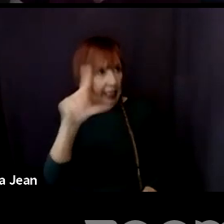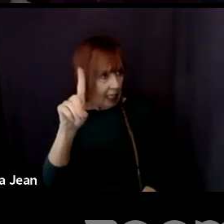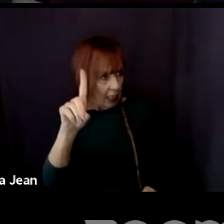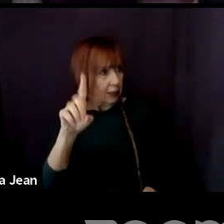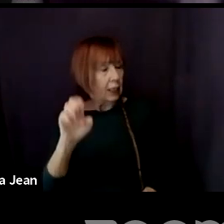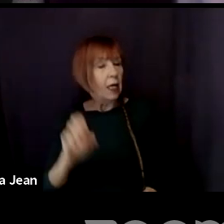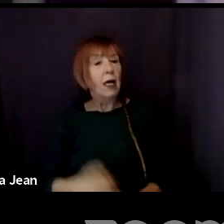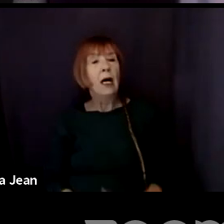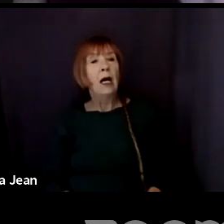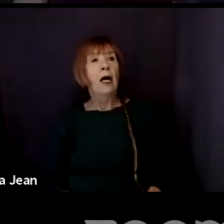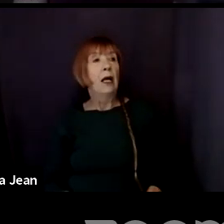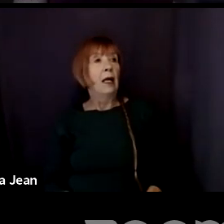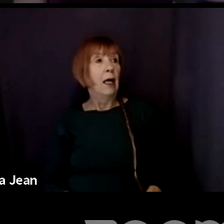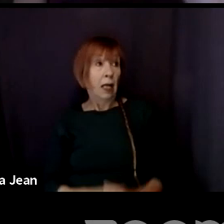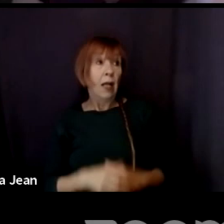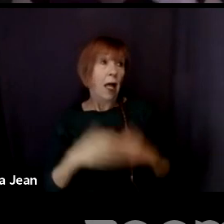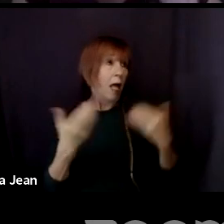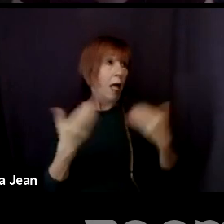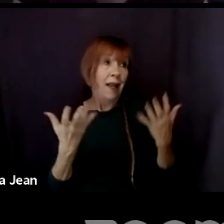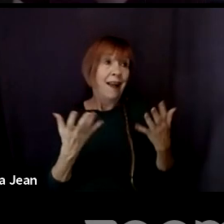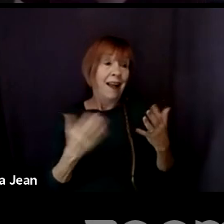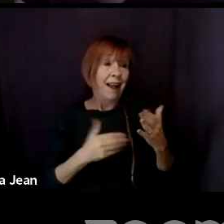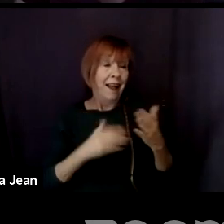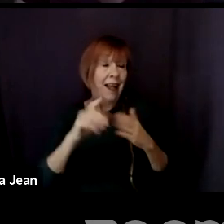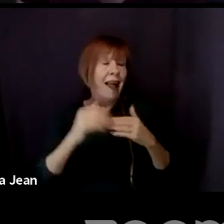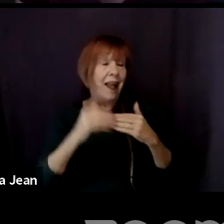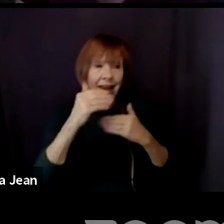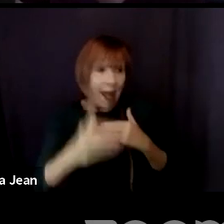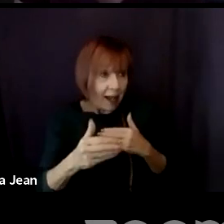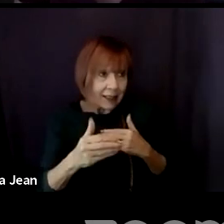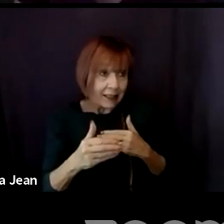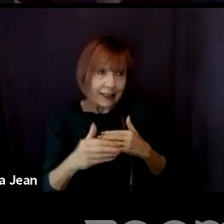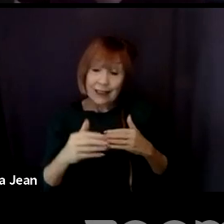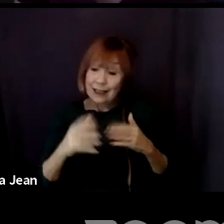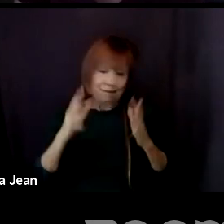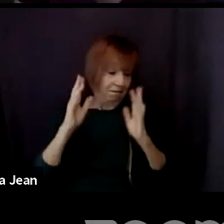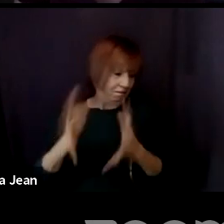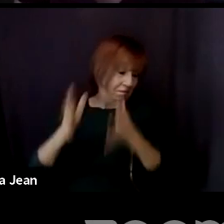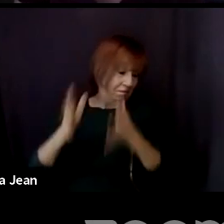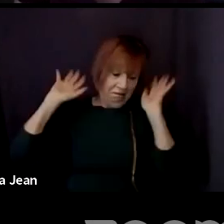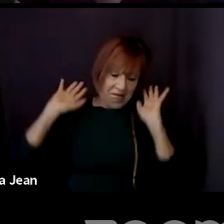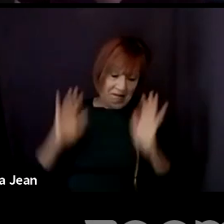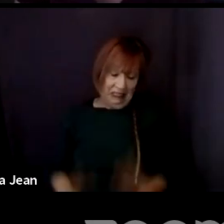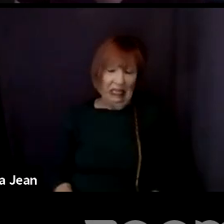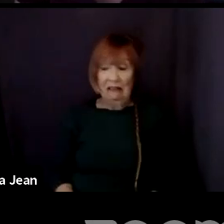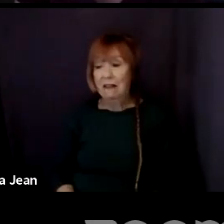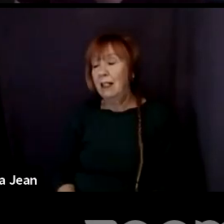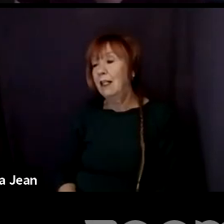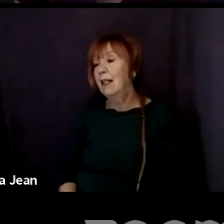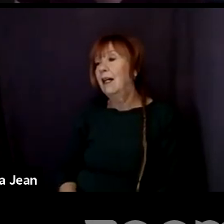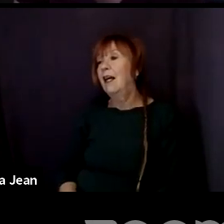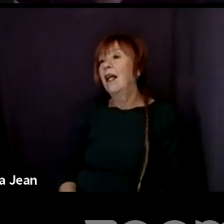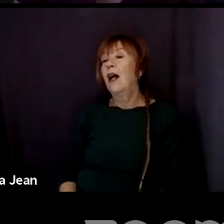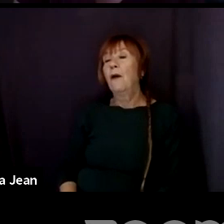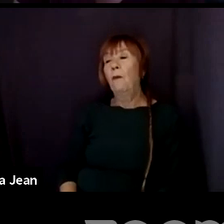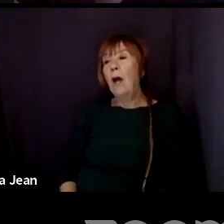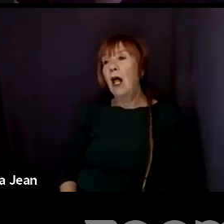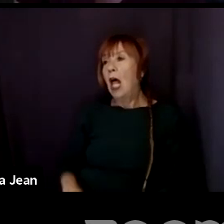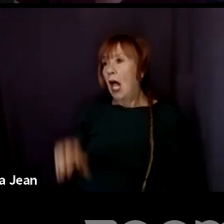pretty easily online, you just go to the WGA, West website, and I would assume that maybe WGA is just a too That all? Yep.